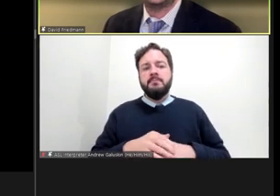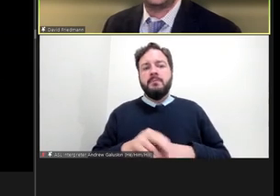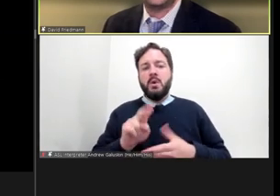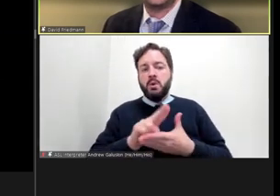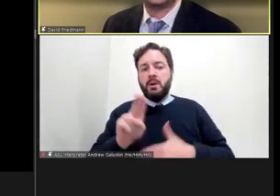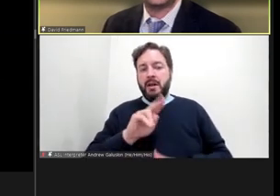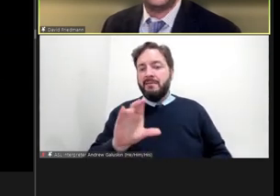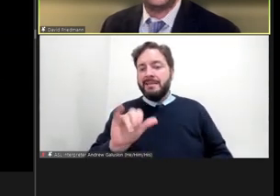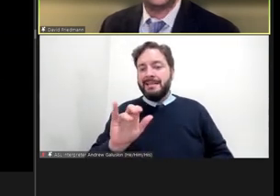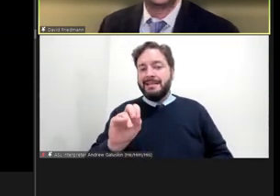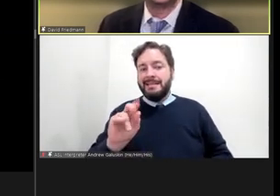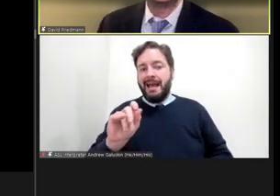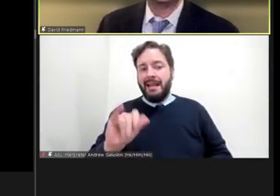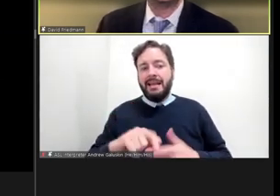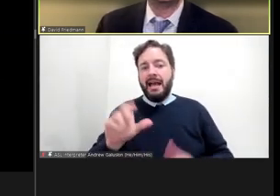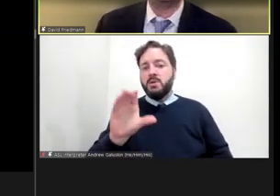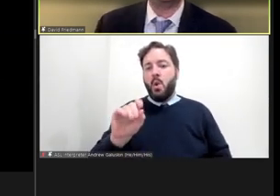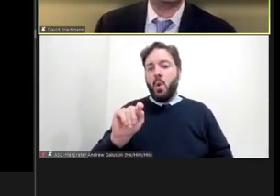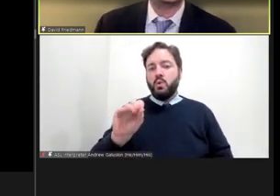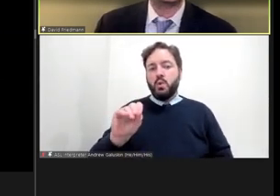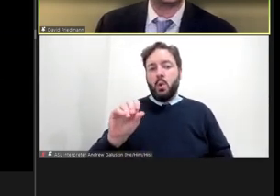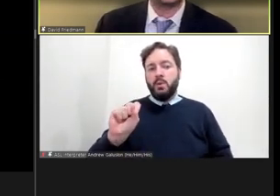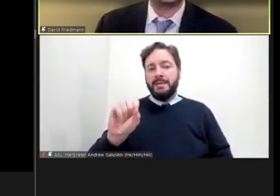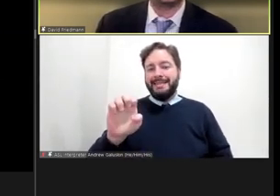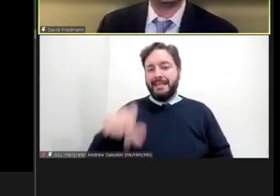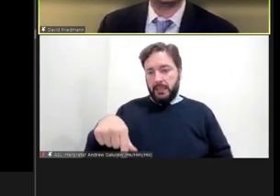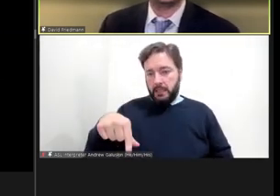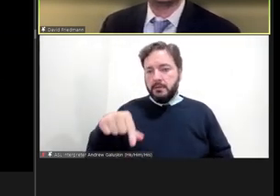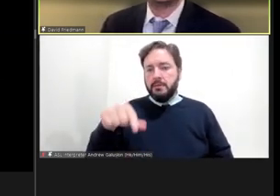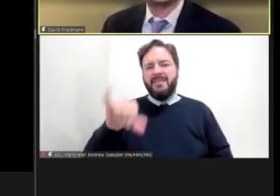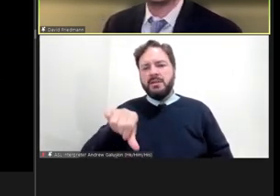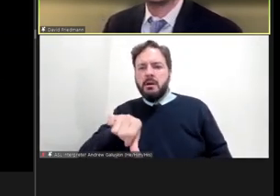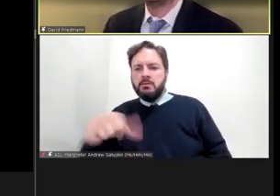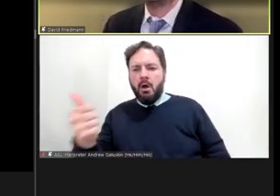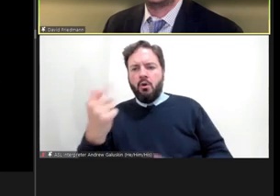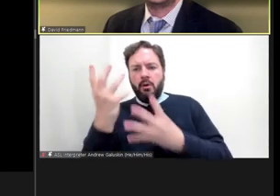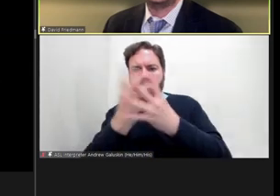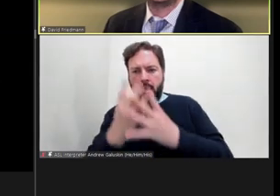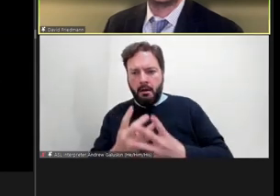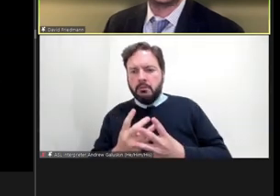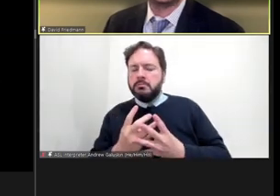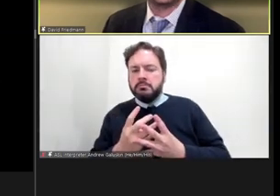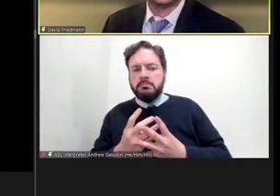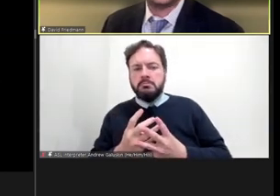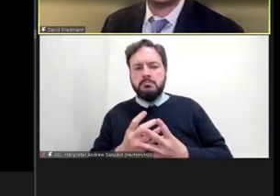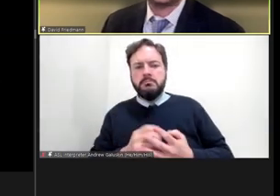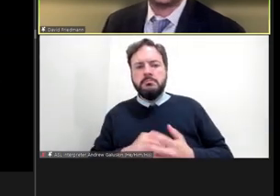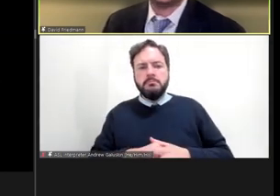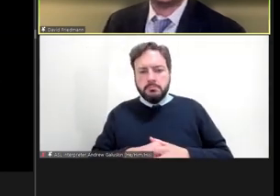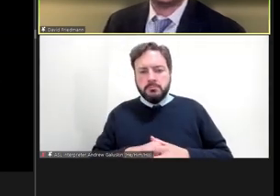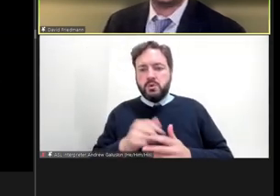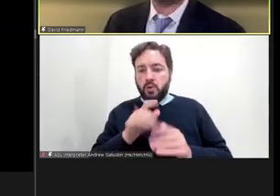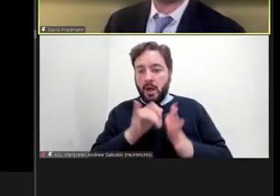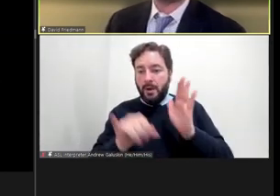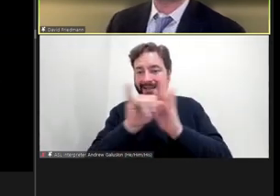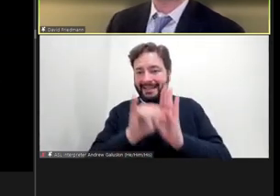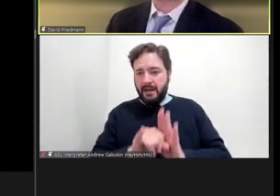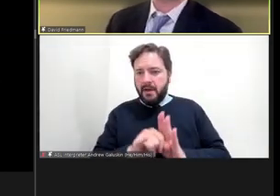called the OtoSeq, which is another tool that they use to identify at least some of the major